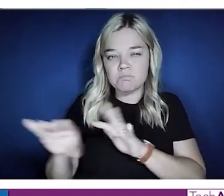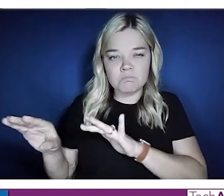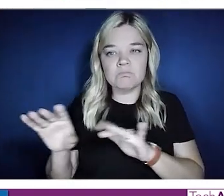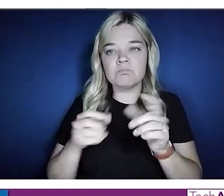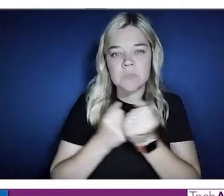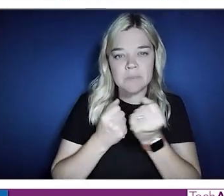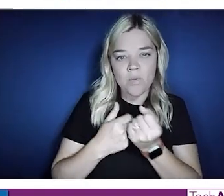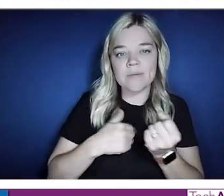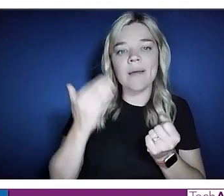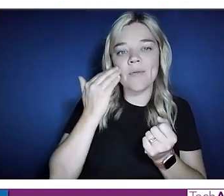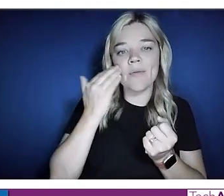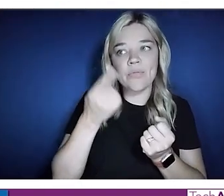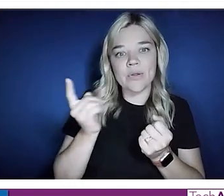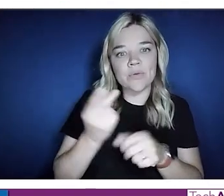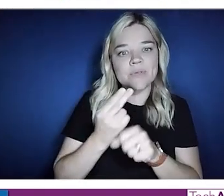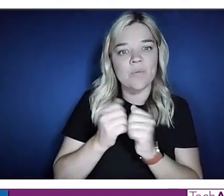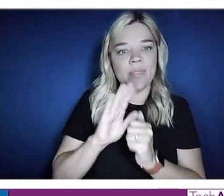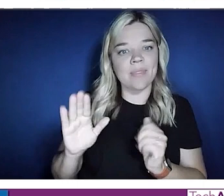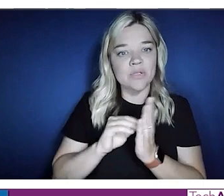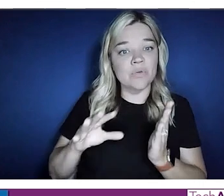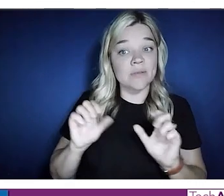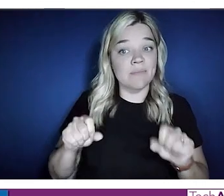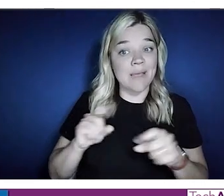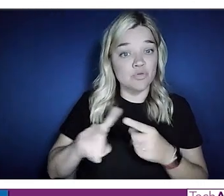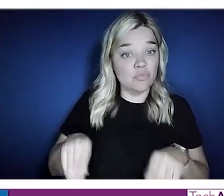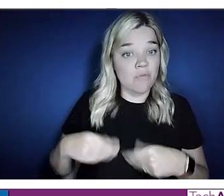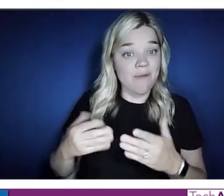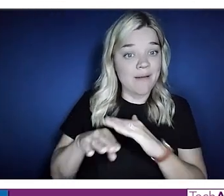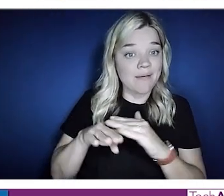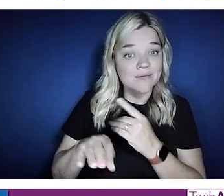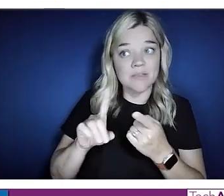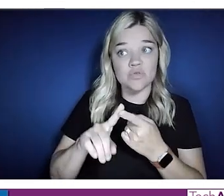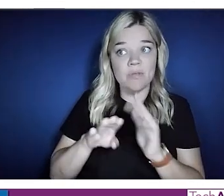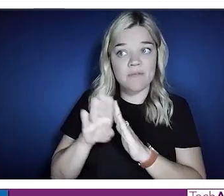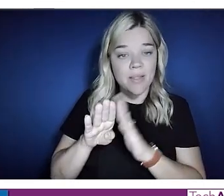that I know that they're using with their students and being able to provide access to those to the developers so that they know